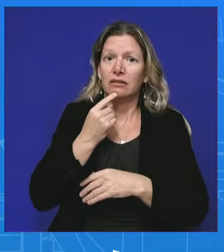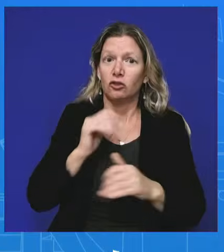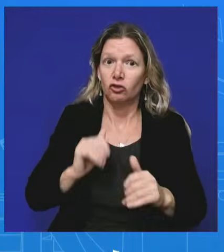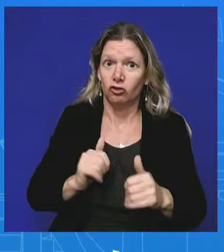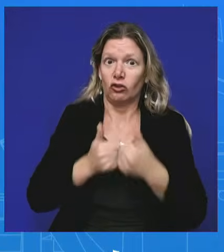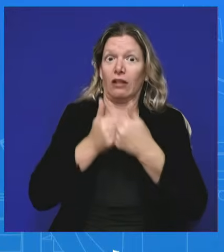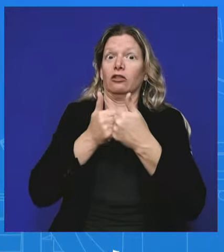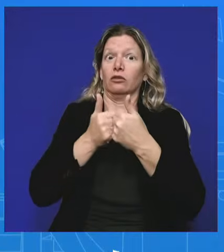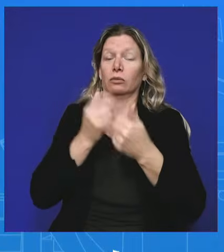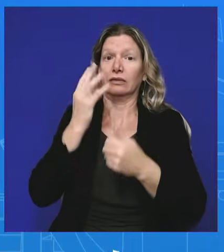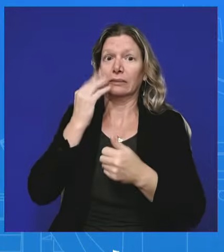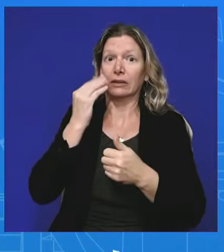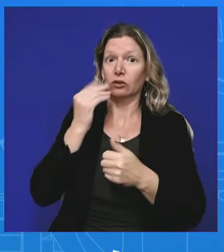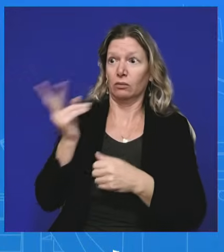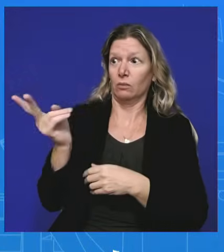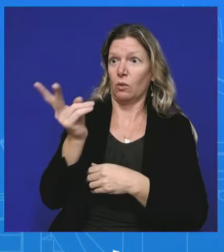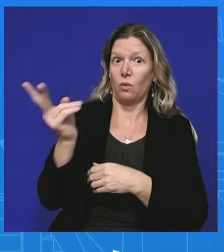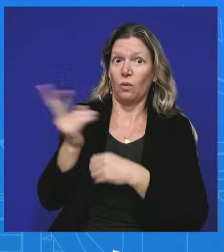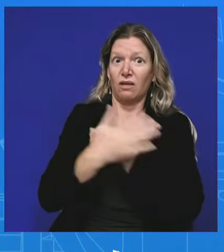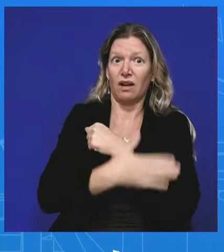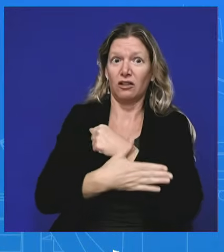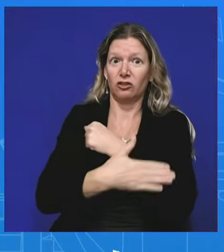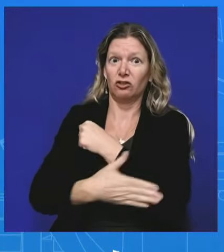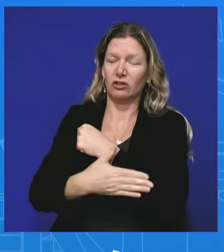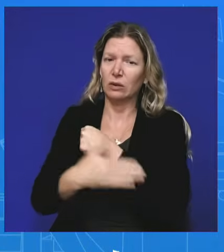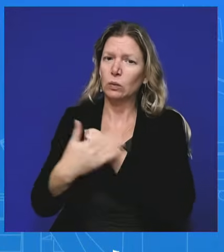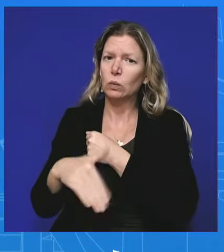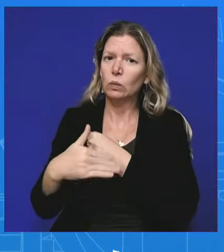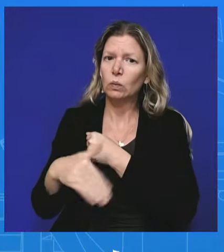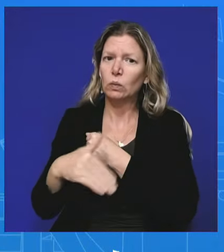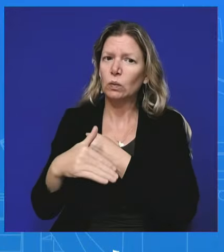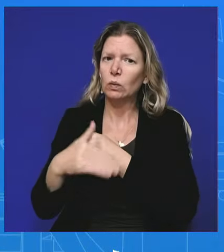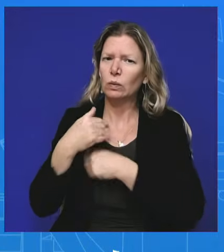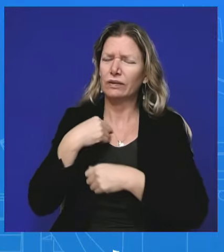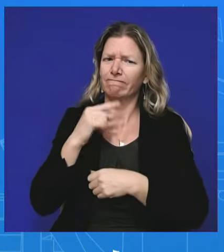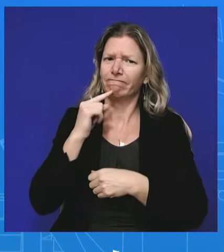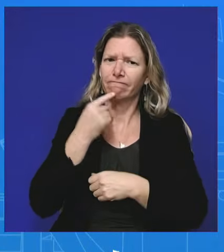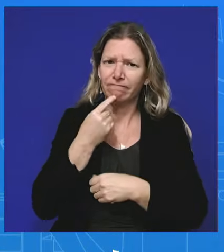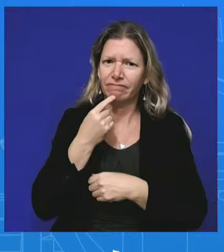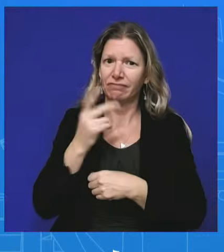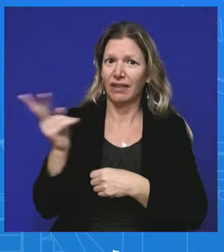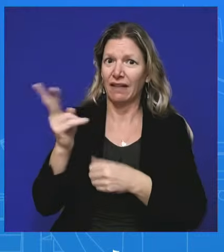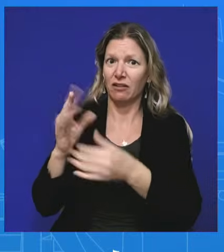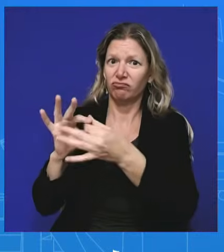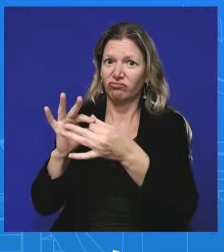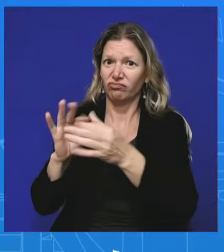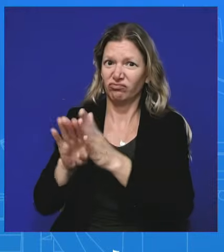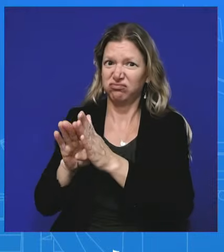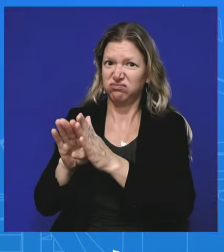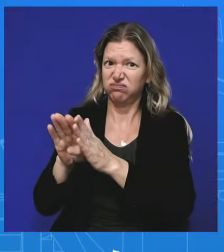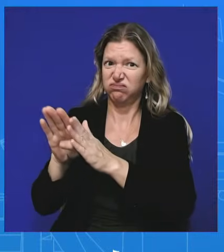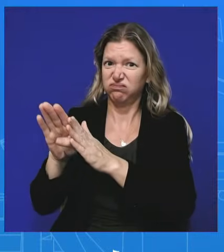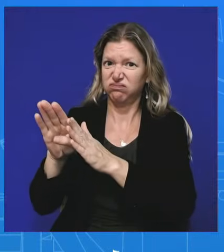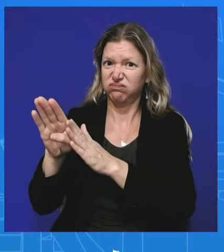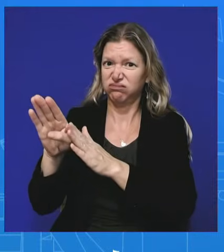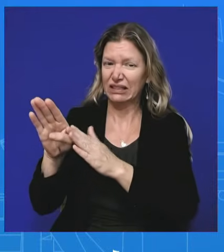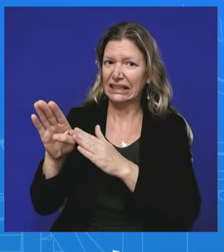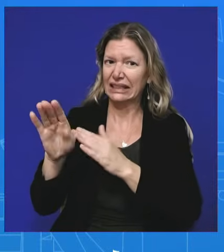and we take seriously this burgeoning relationship between the two of them. That said, in Ukraine specifically,